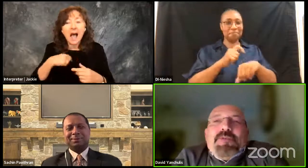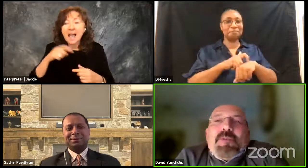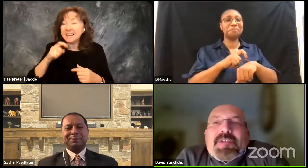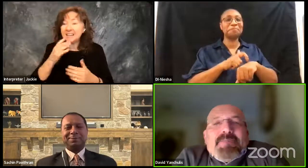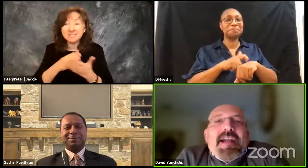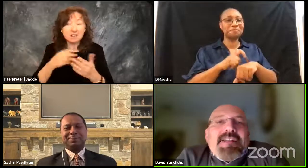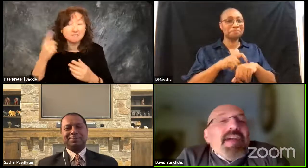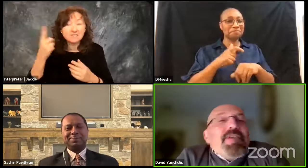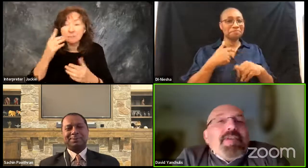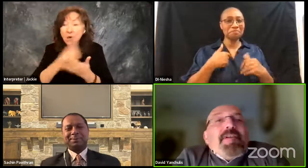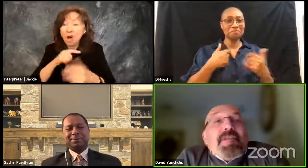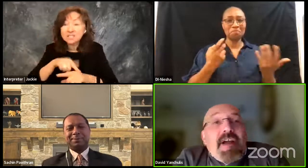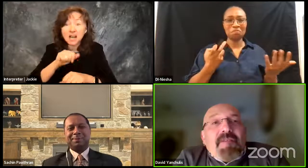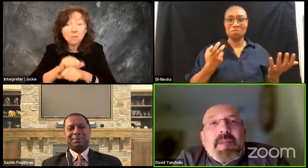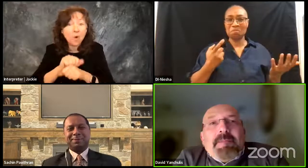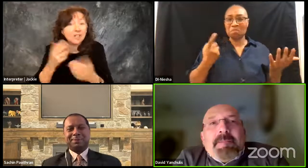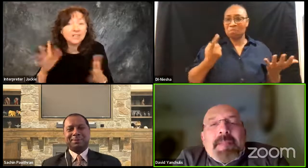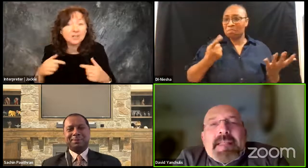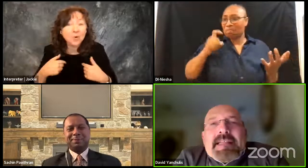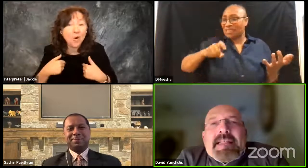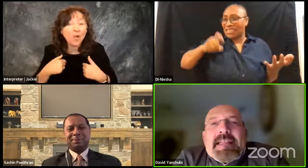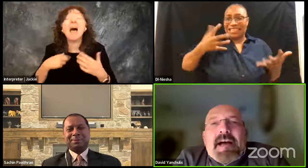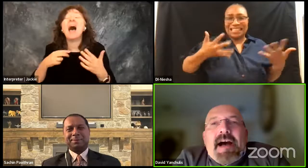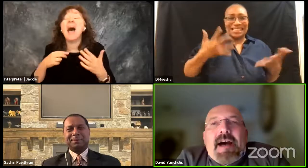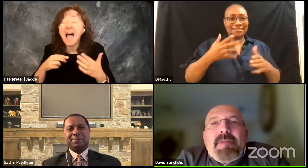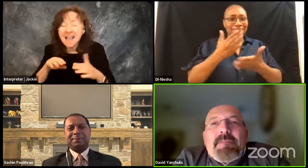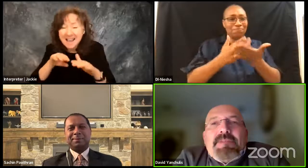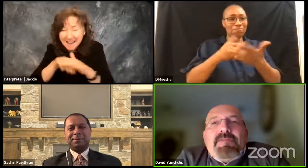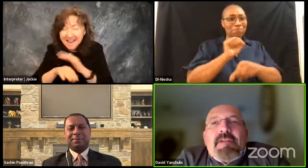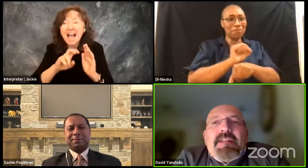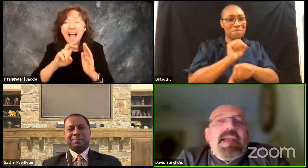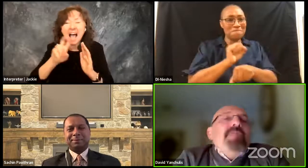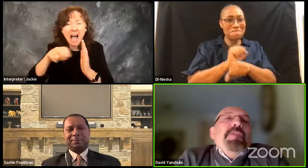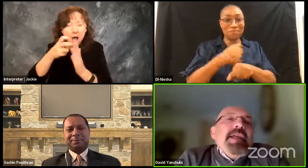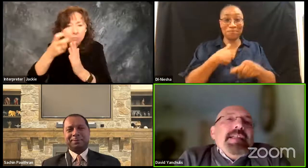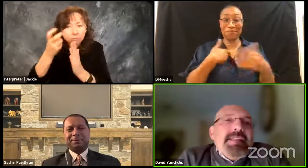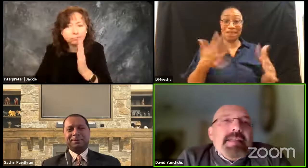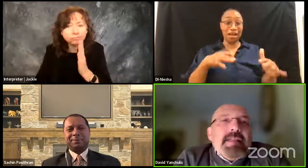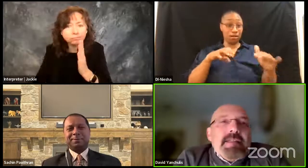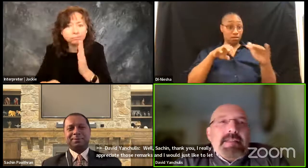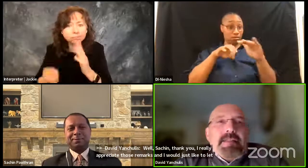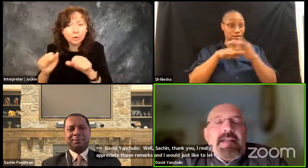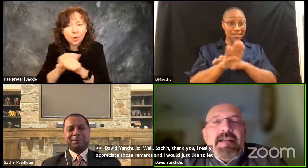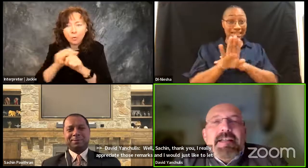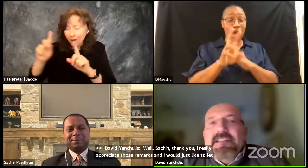door to my entire career in Government. But I'm so very thankful that it did.